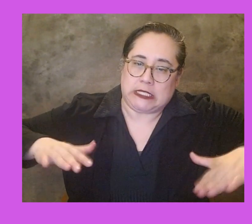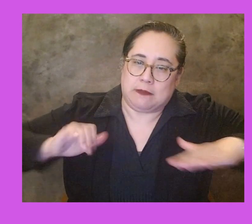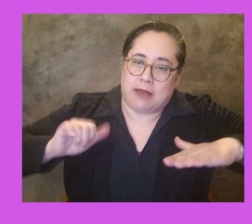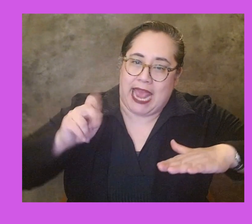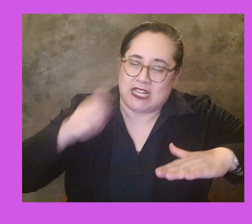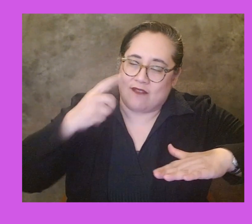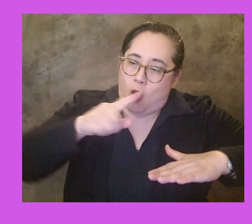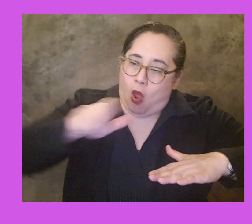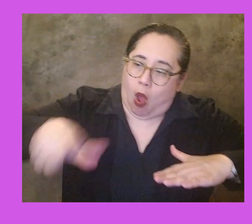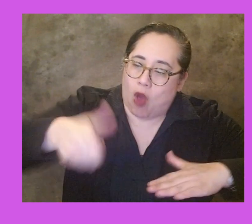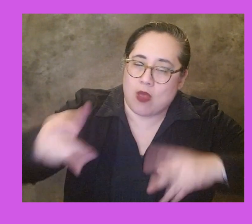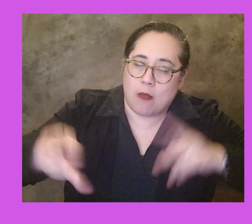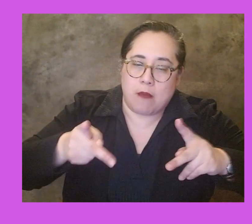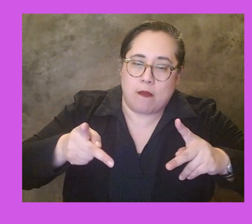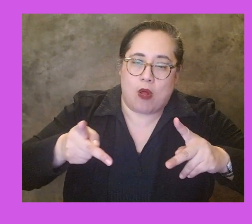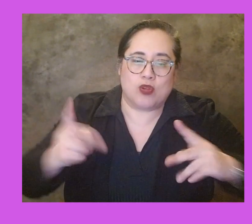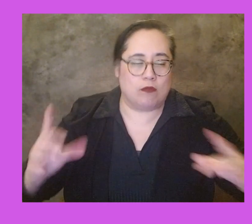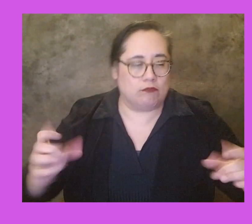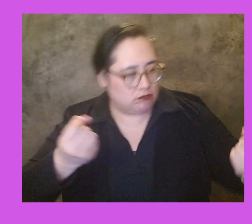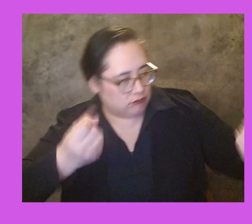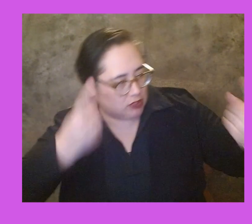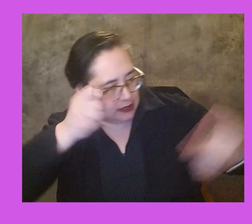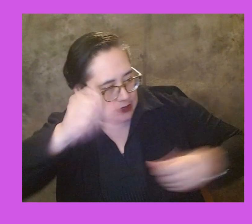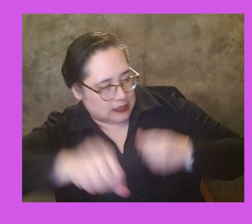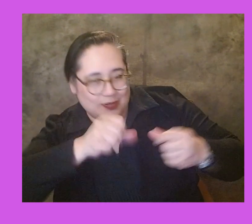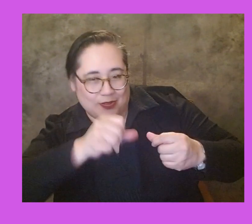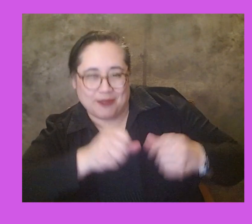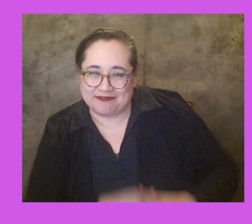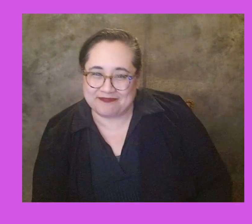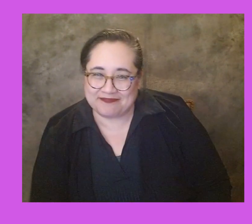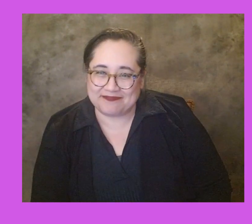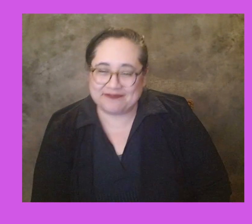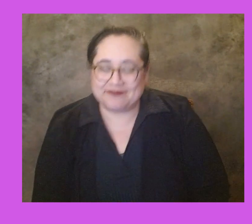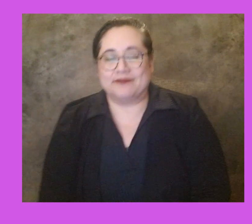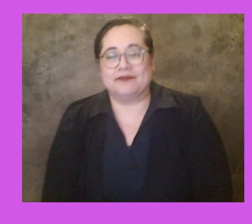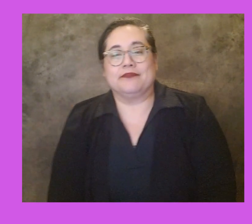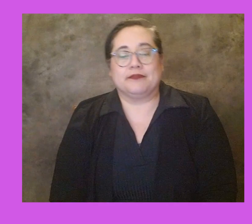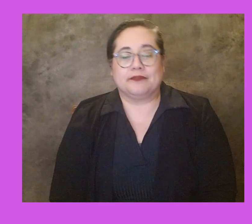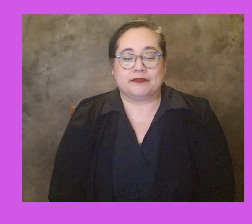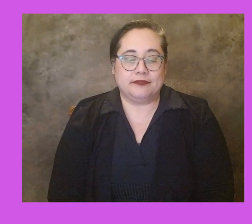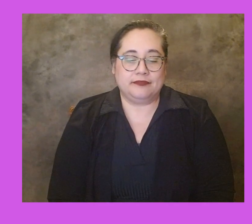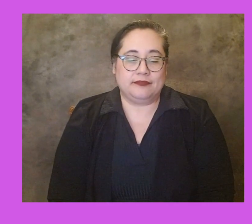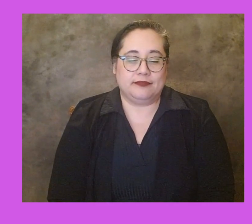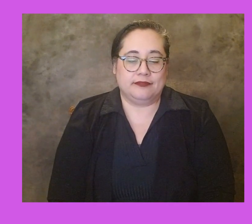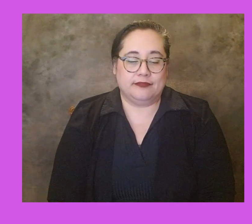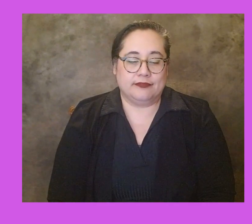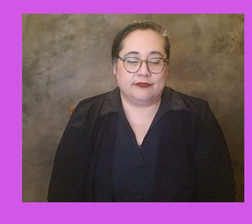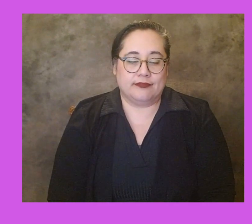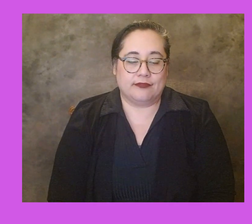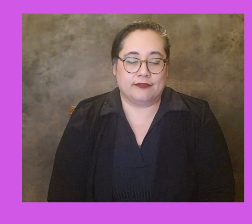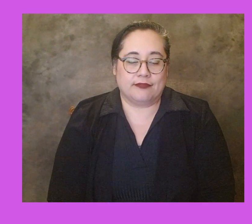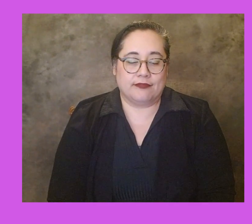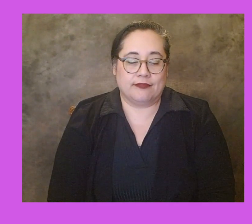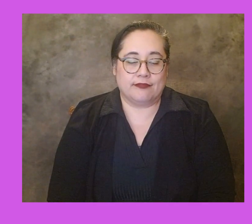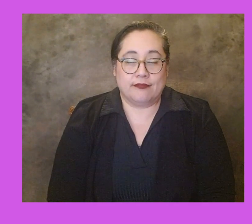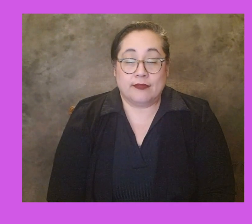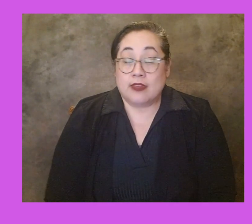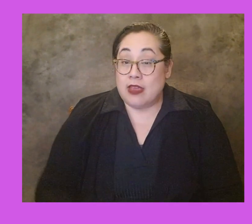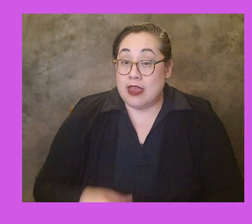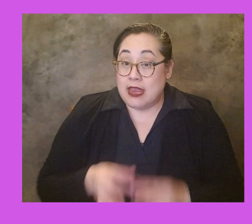interpreting, but also because you're ... taking up space for other people to understand each ... other and communicate.